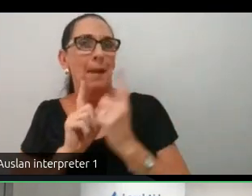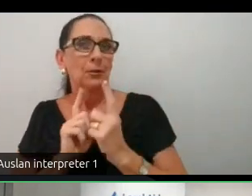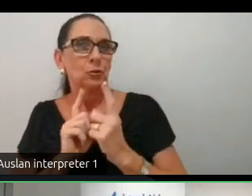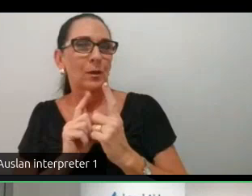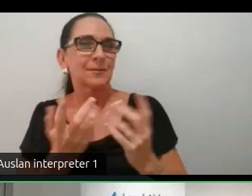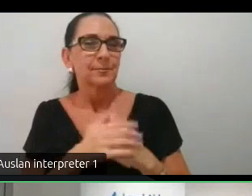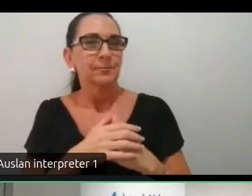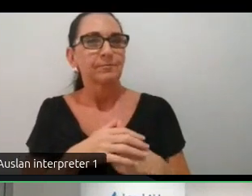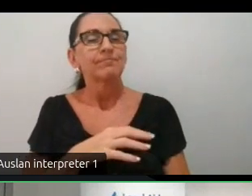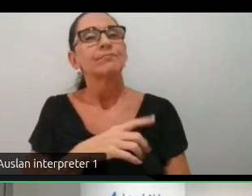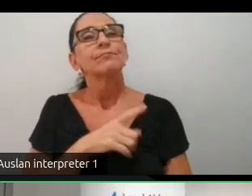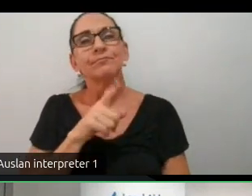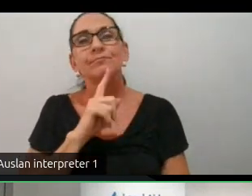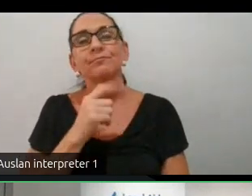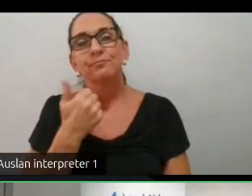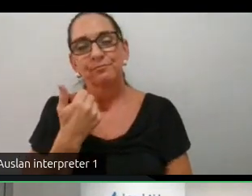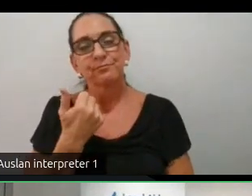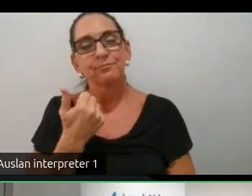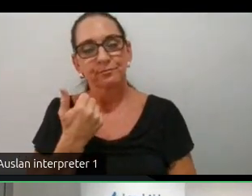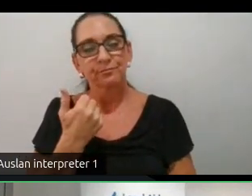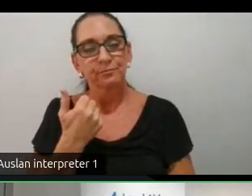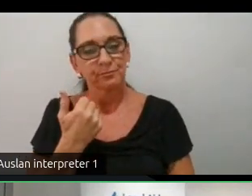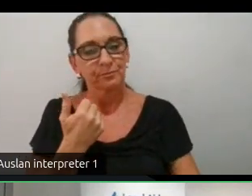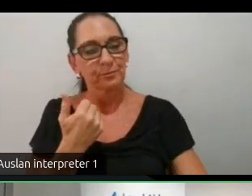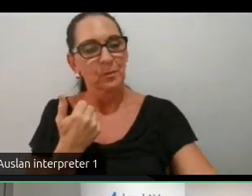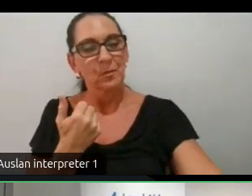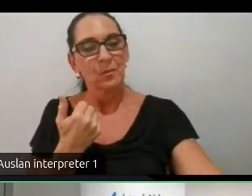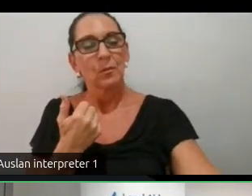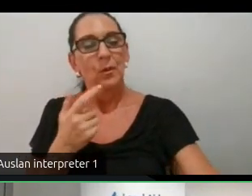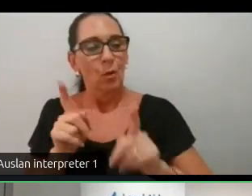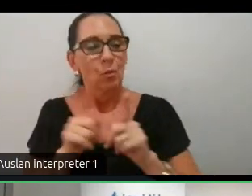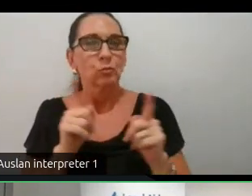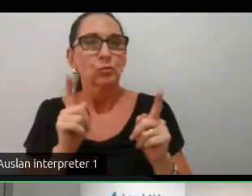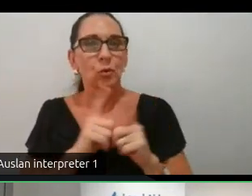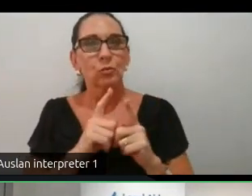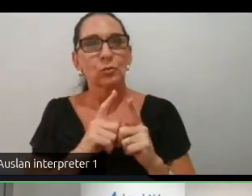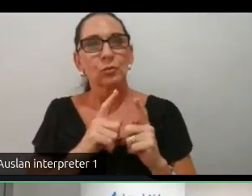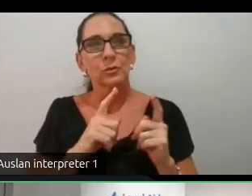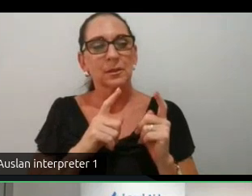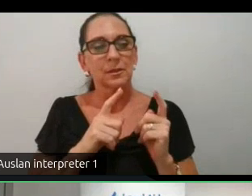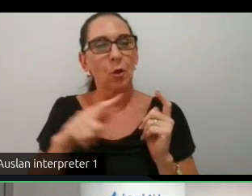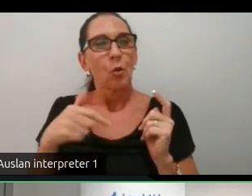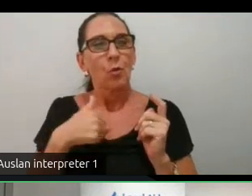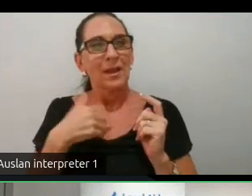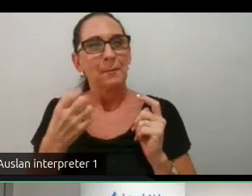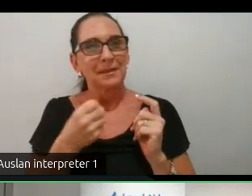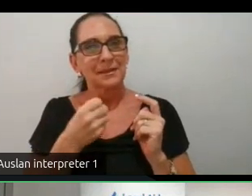to us. Yeah, I think that's right. But I think it's also important not just to take for granted